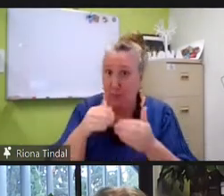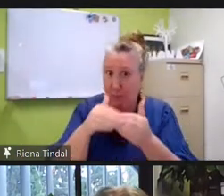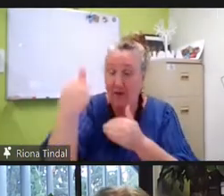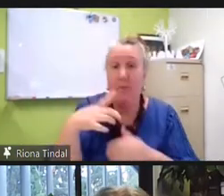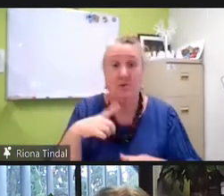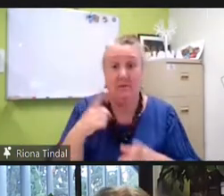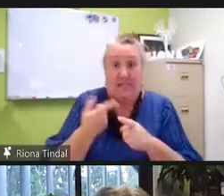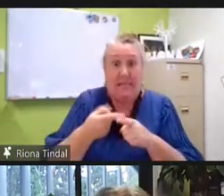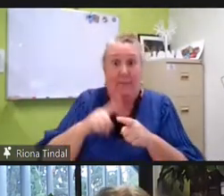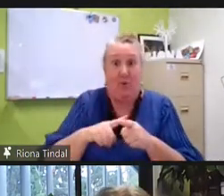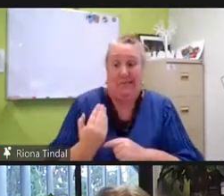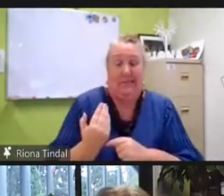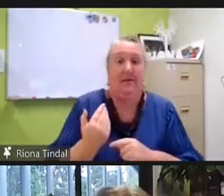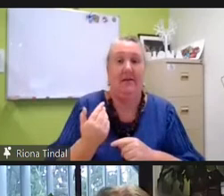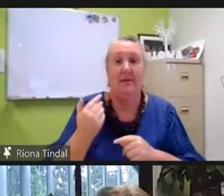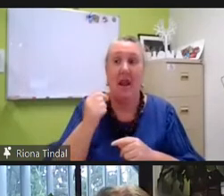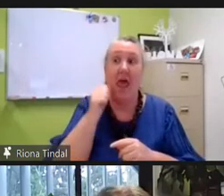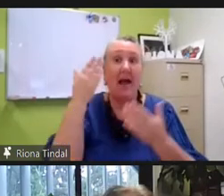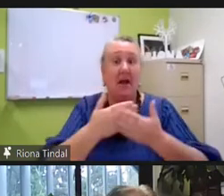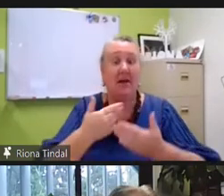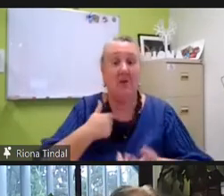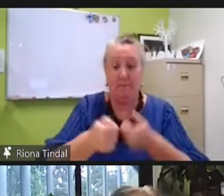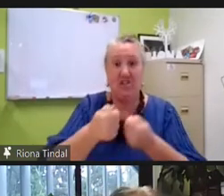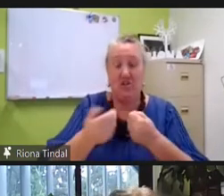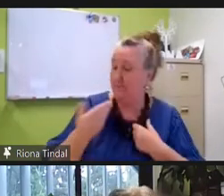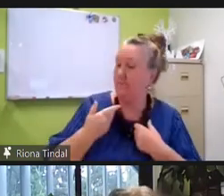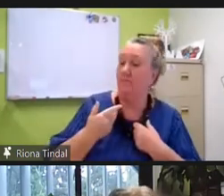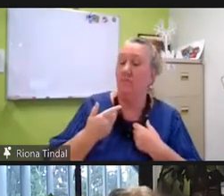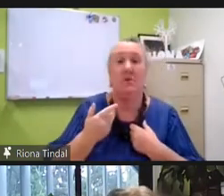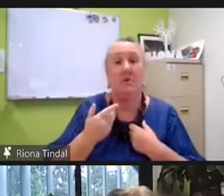remember to book in advance. You need to make sure you book in advance. Last night,